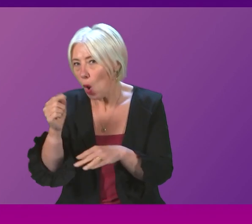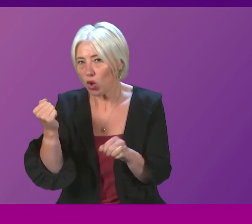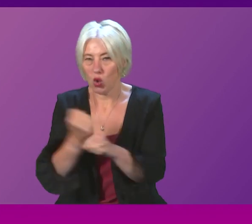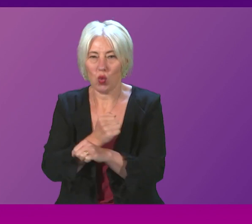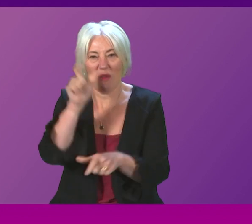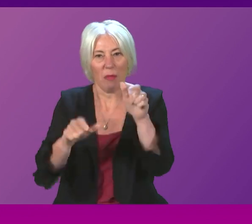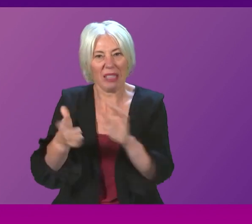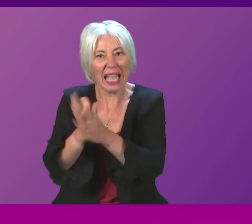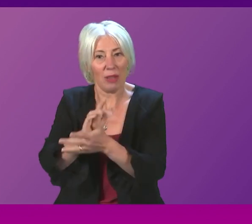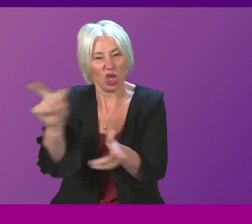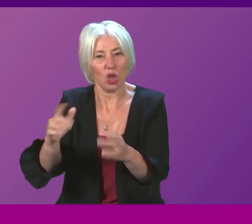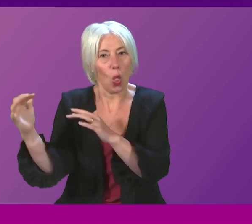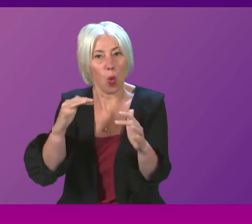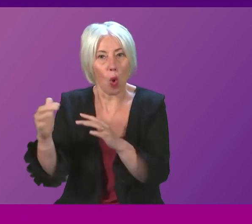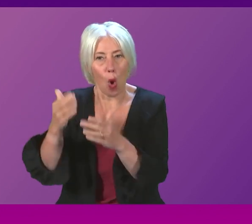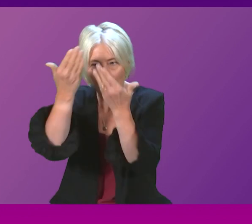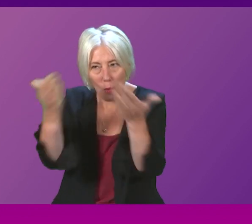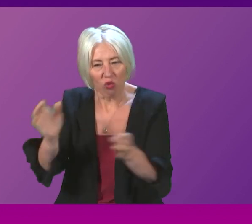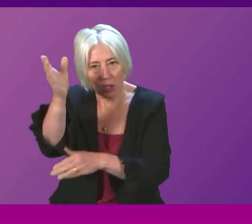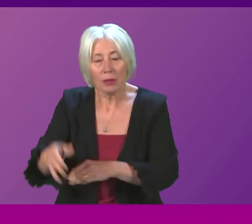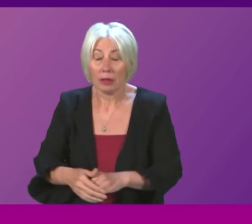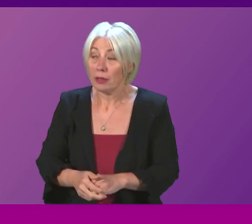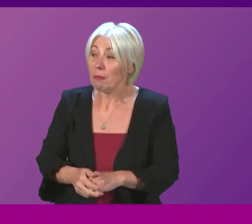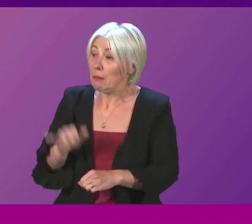Yes, we will consider any proposals that are brought forward.